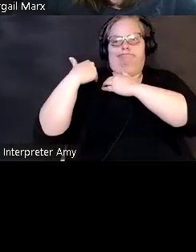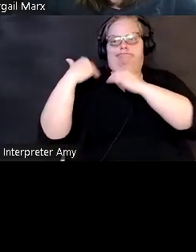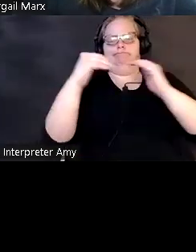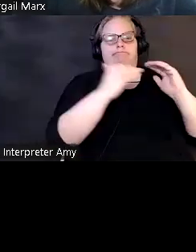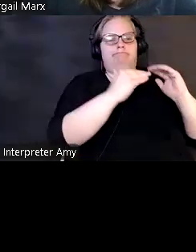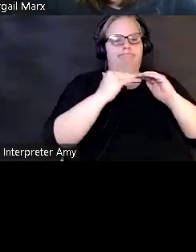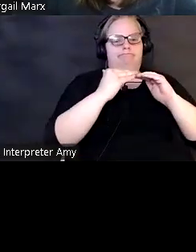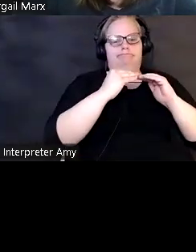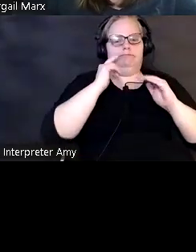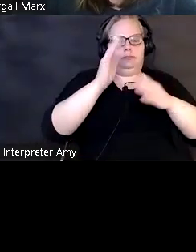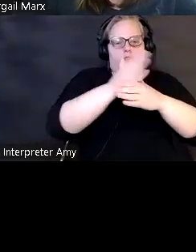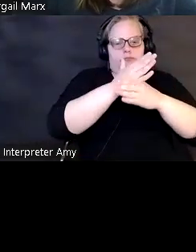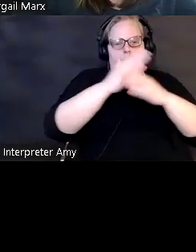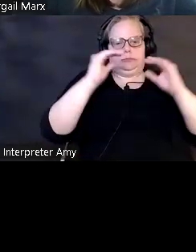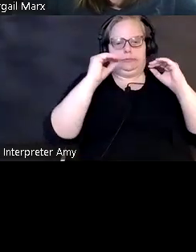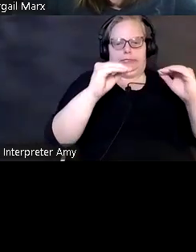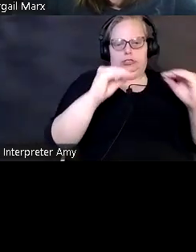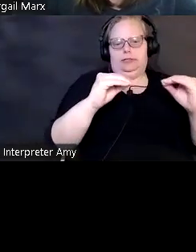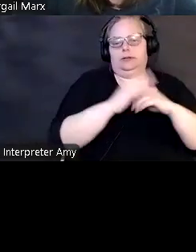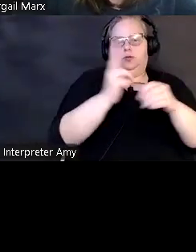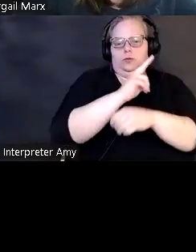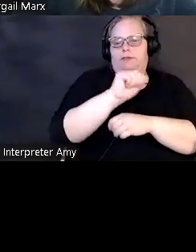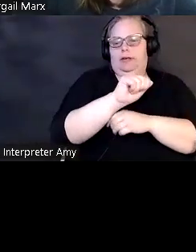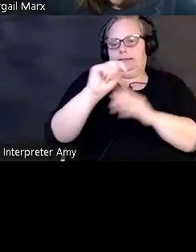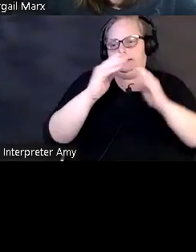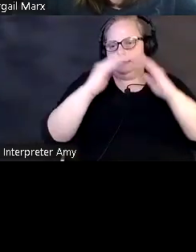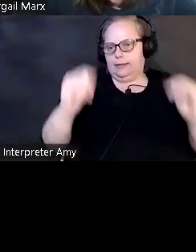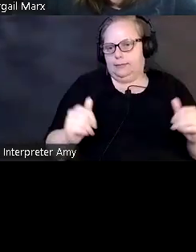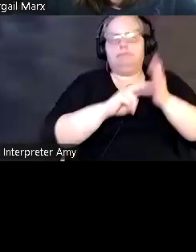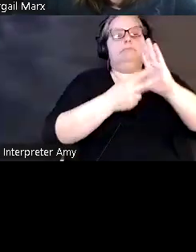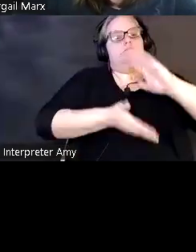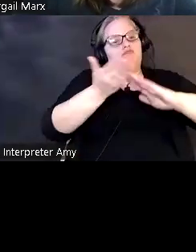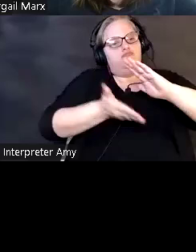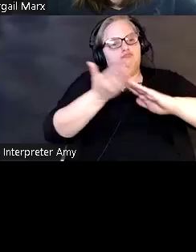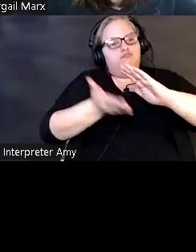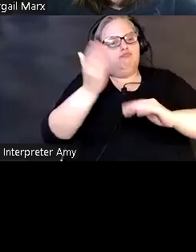So that includes the basic operation of the system, creating opportunities for education